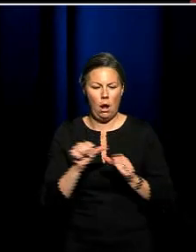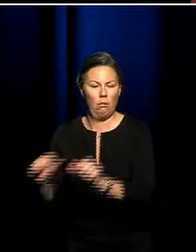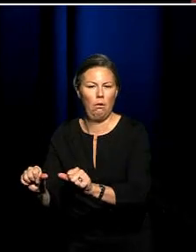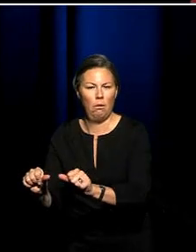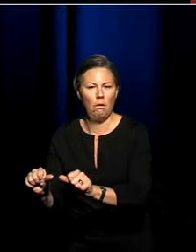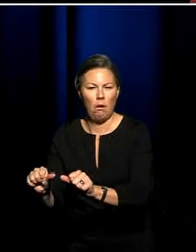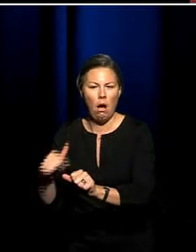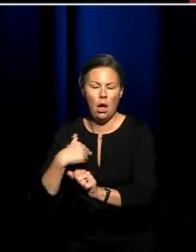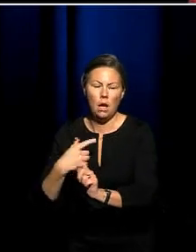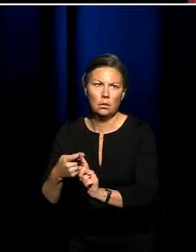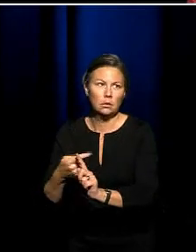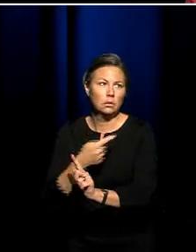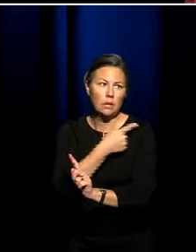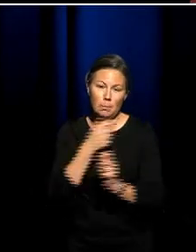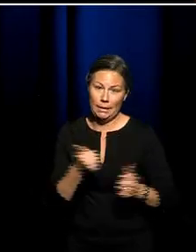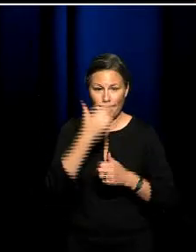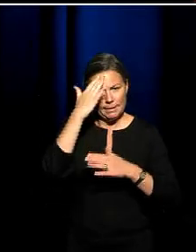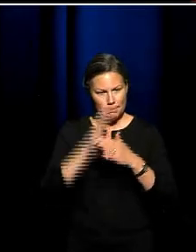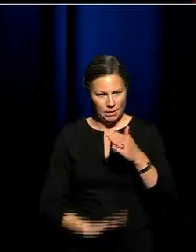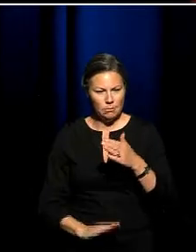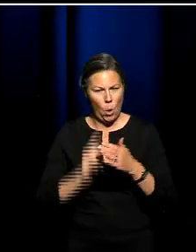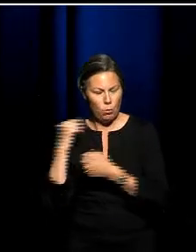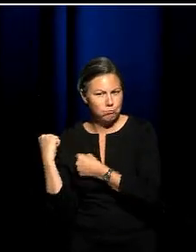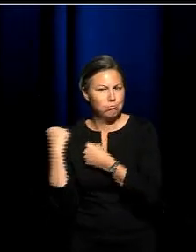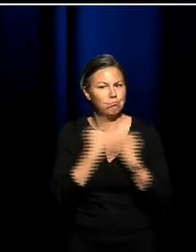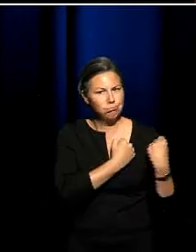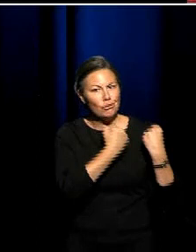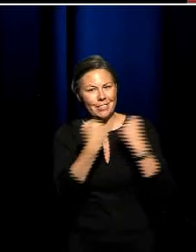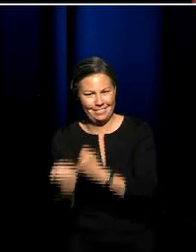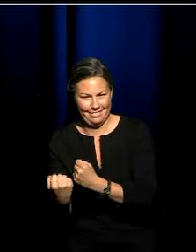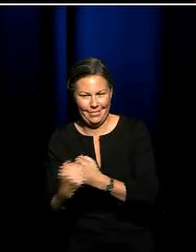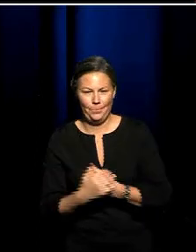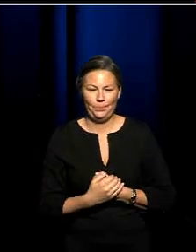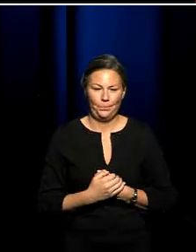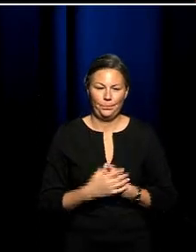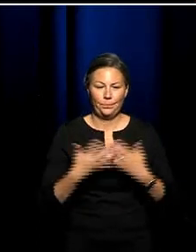experience as required. The future. The Royal Commission plans to conduct its